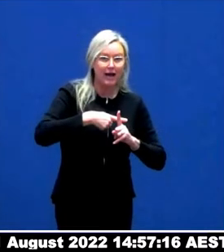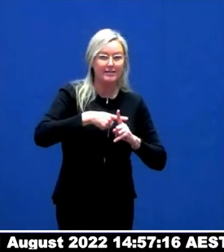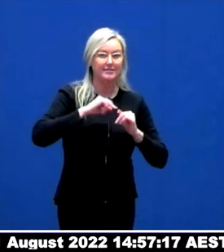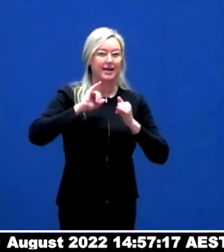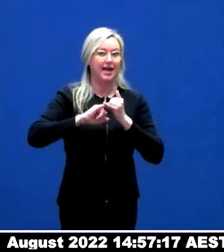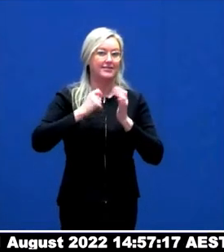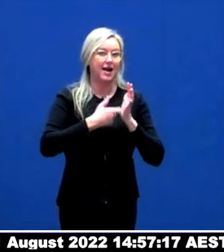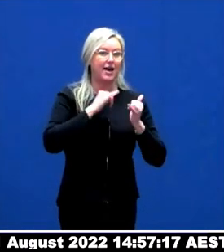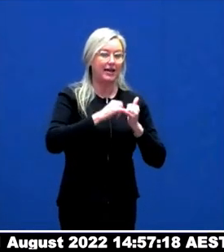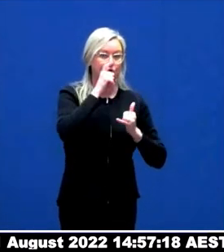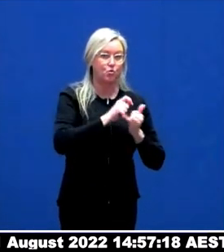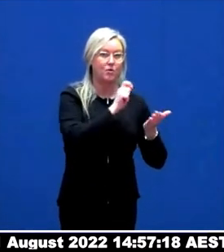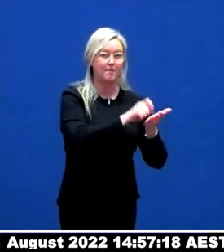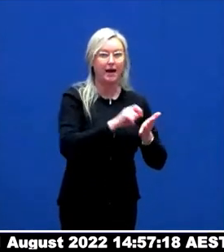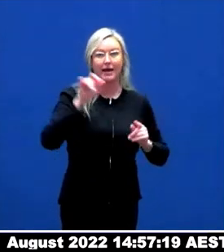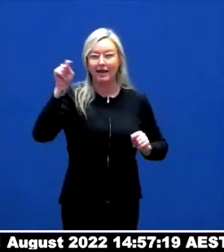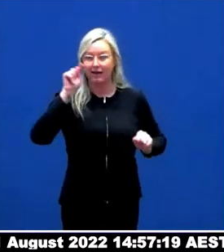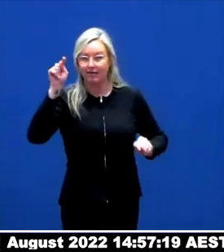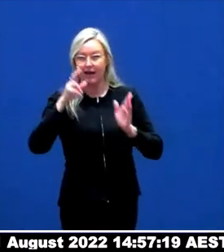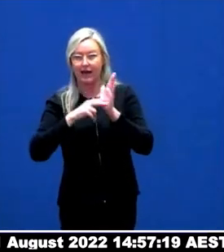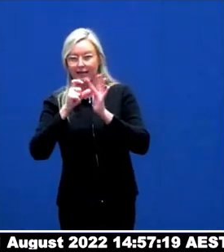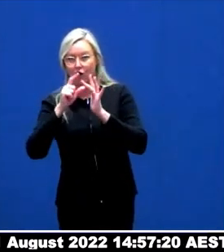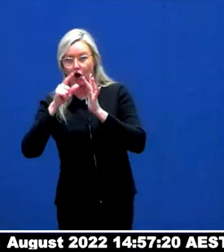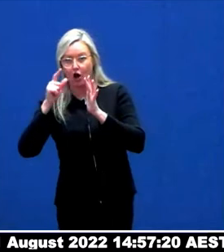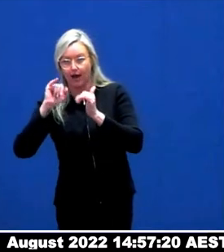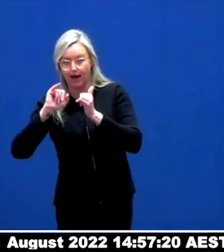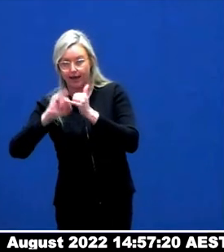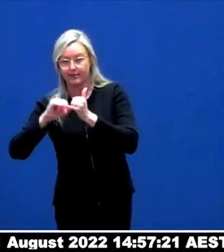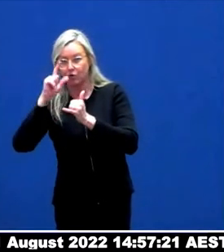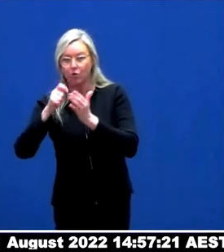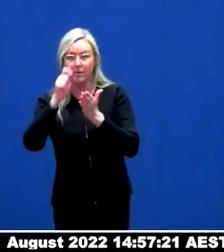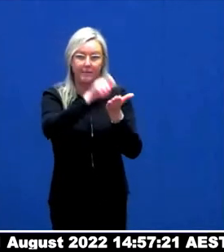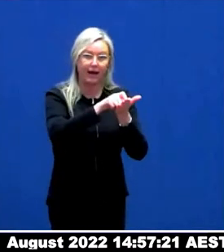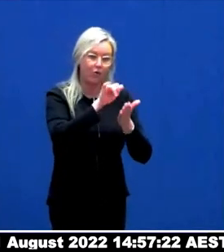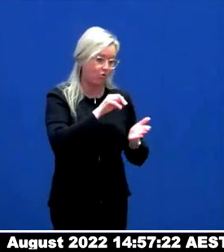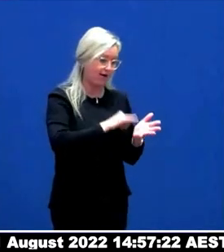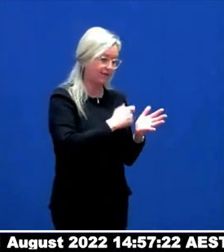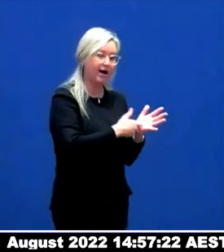Now, you won't be able to answer the second bit. We'll have other witnesses who will do that. But can I run through this list with you.